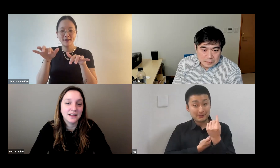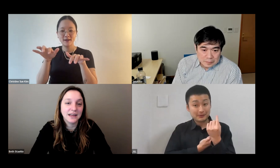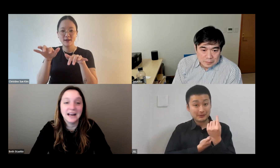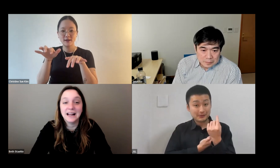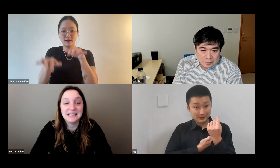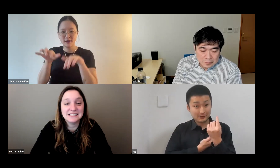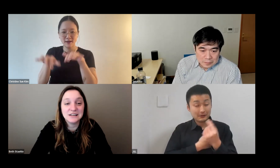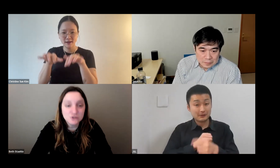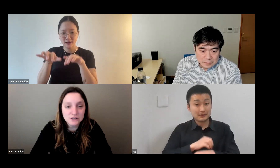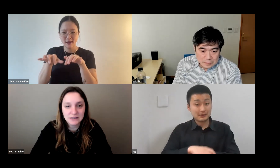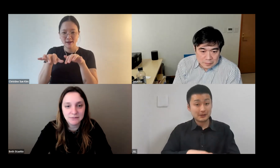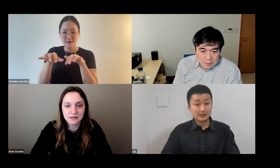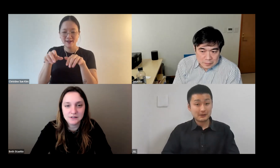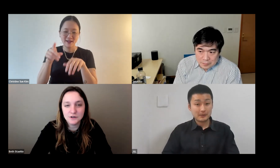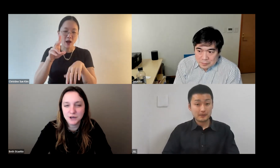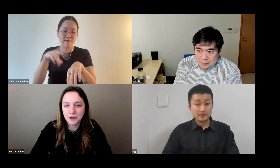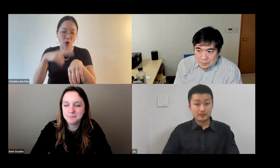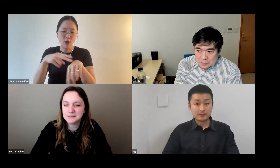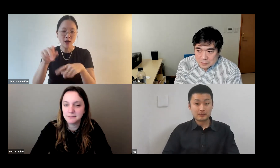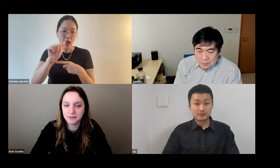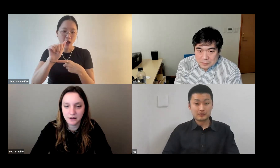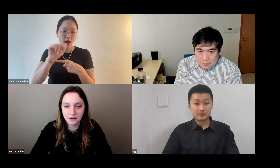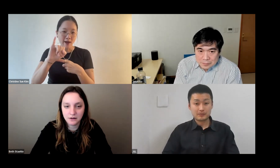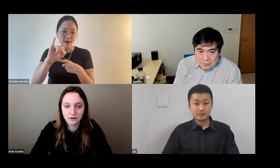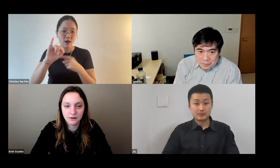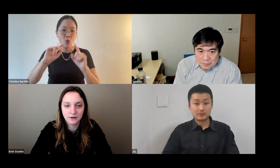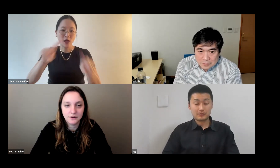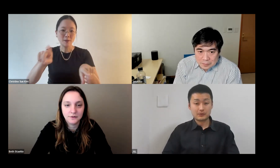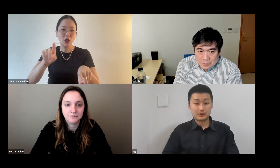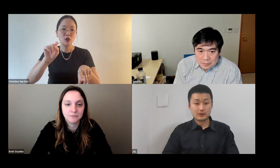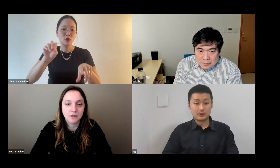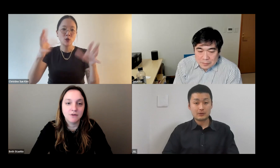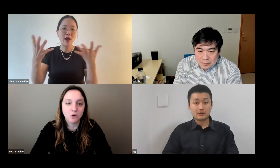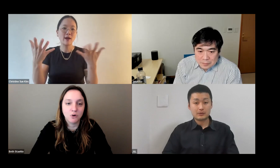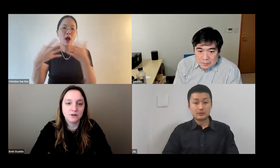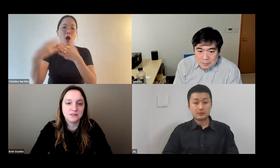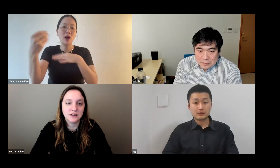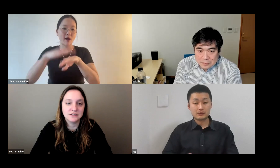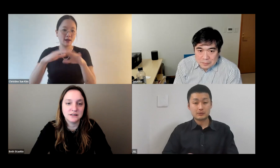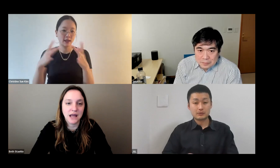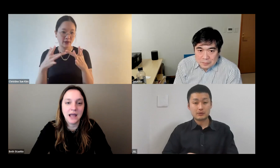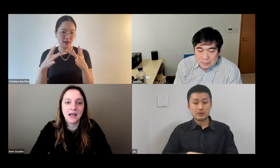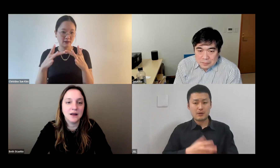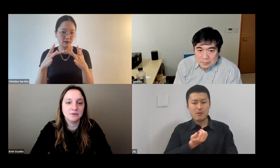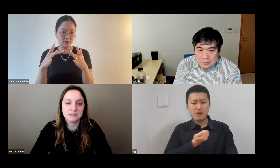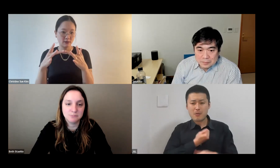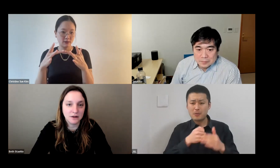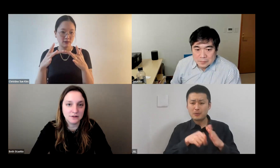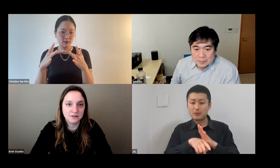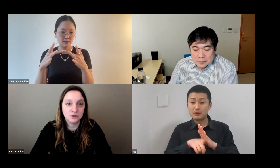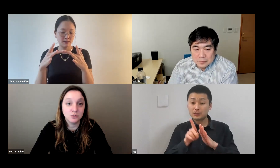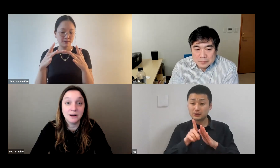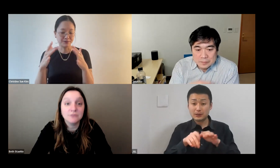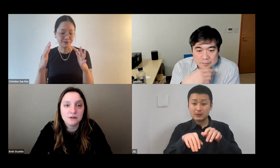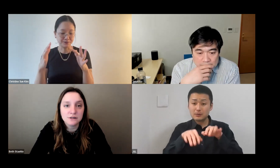and I think it's interesting because you type something. Of course it's an AI response to whatever's